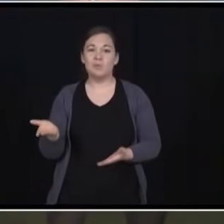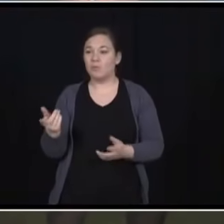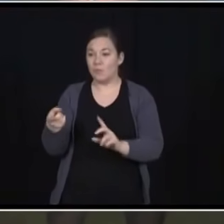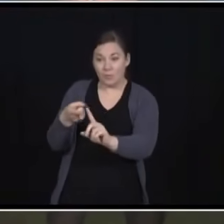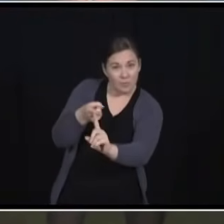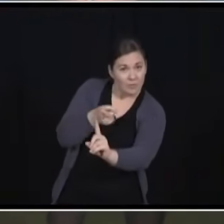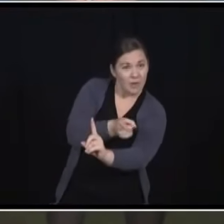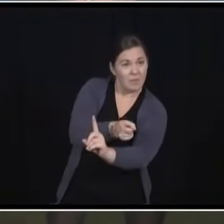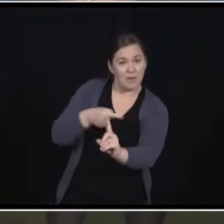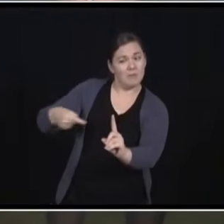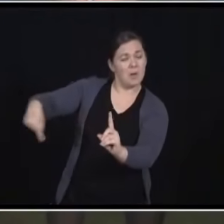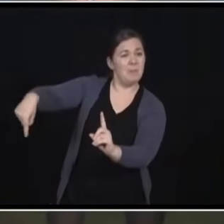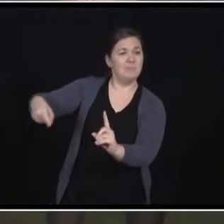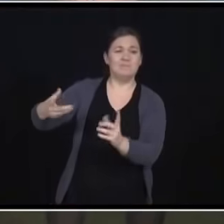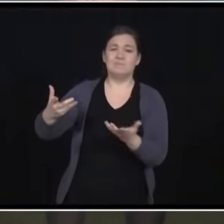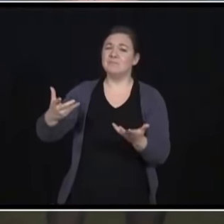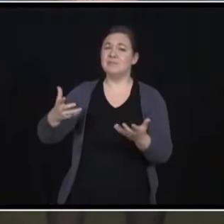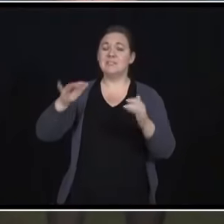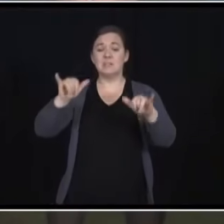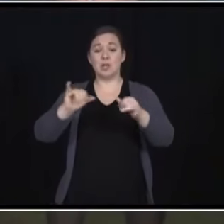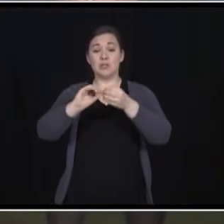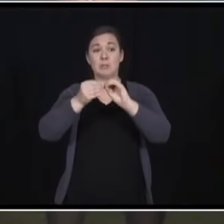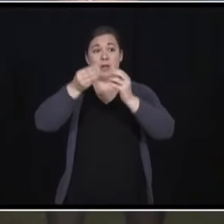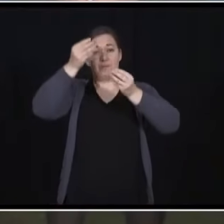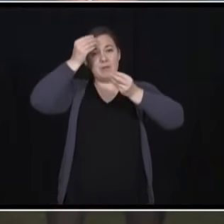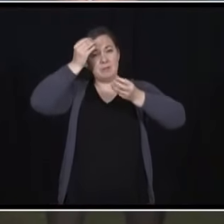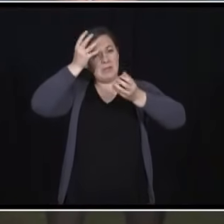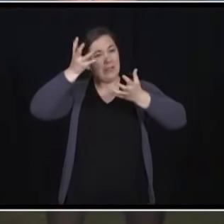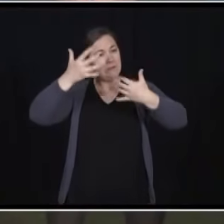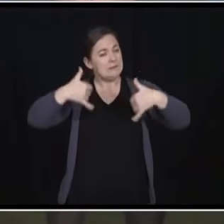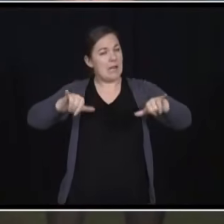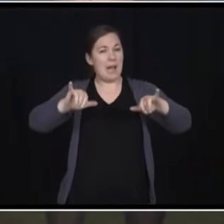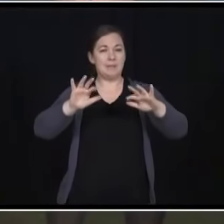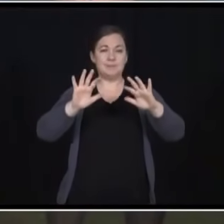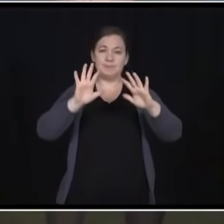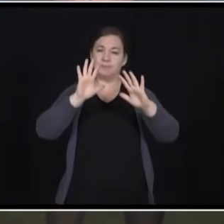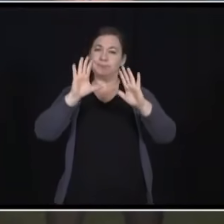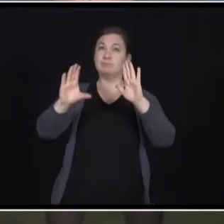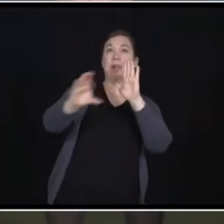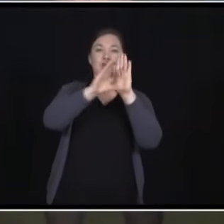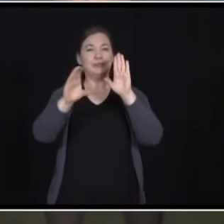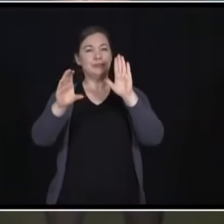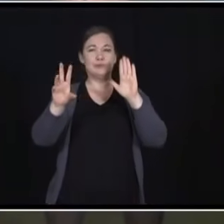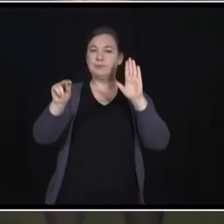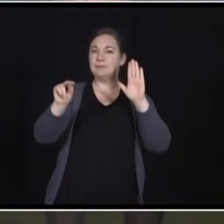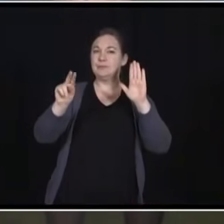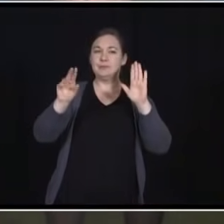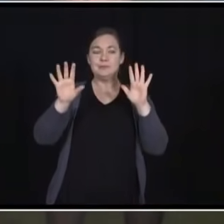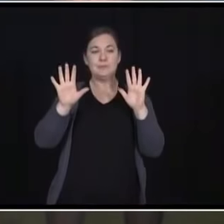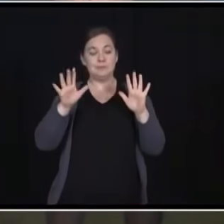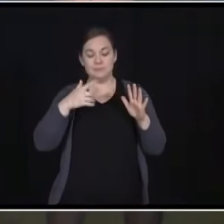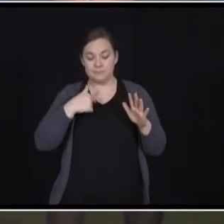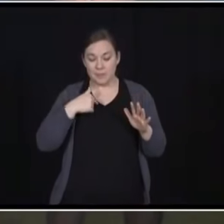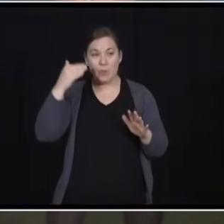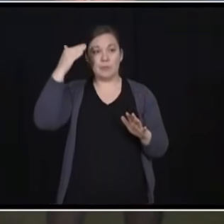school or whatever, those are prioritized. The fact that somebody went to a store or restaurant may or may not be identified as a